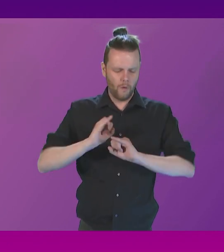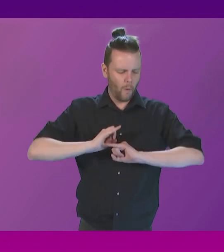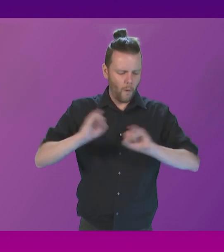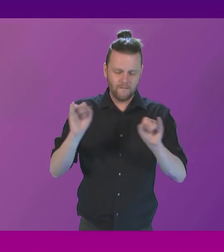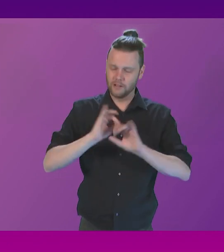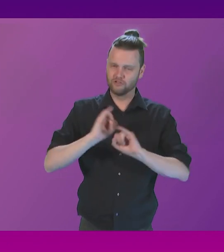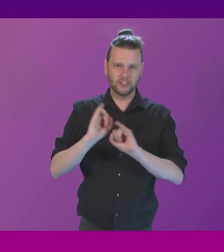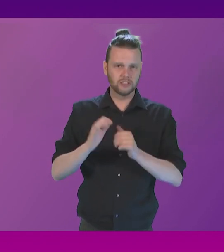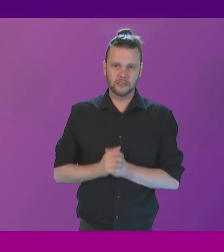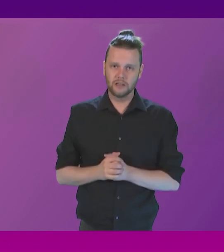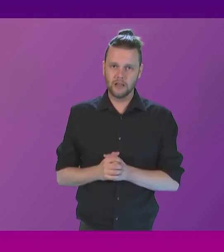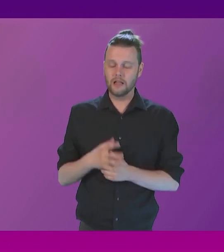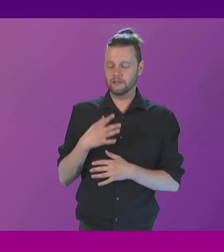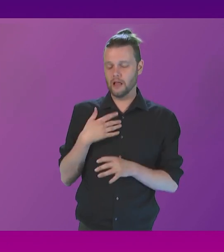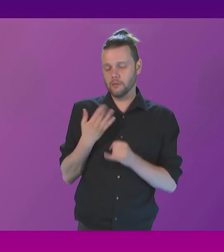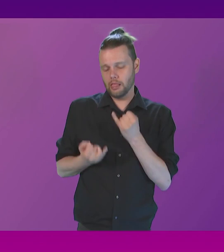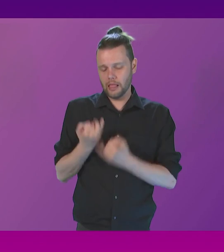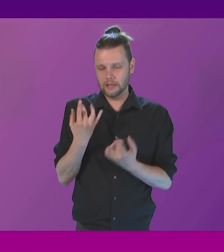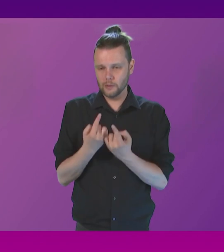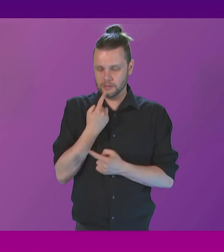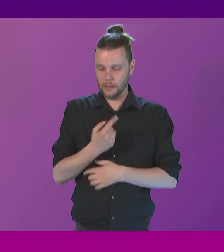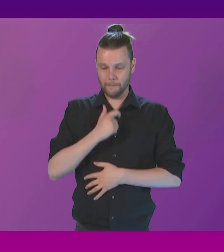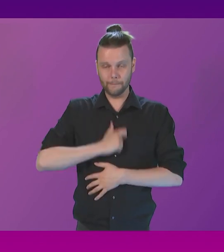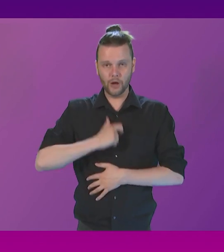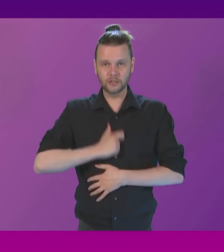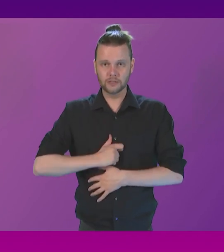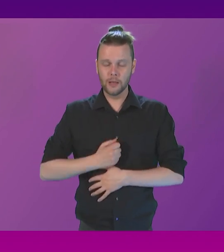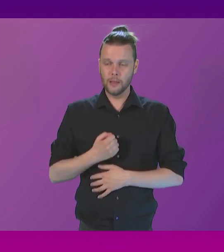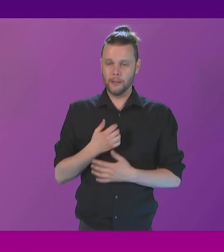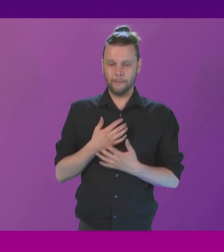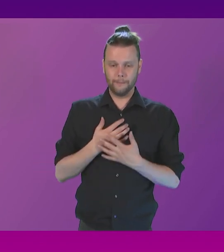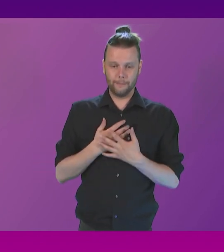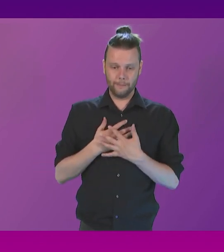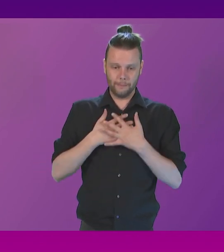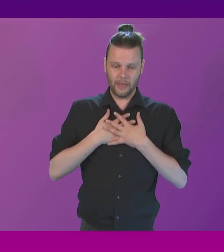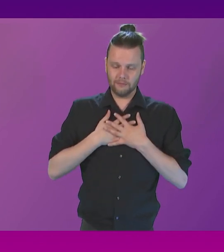I once again pay my personal condolences and